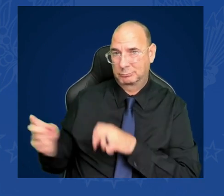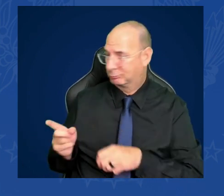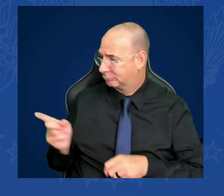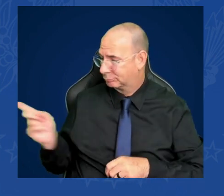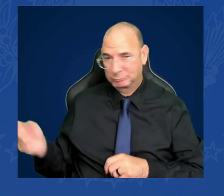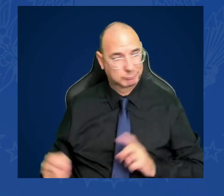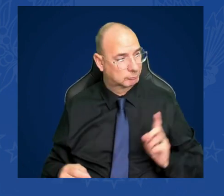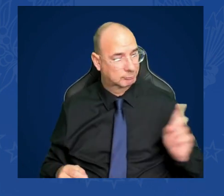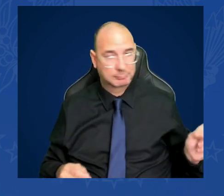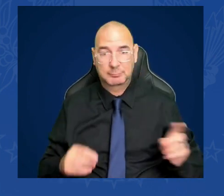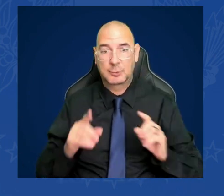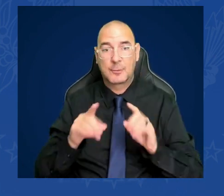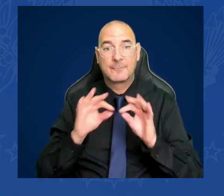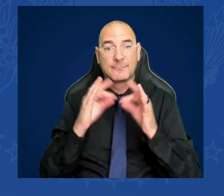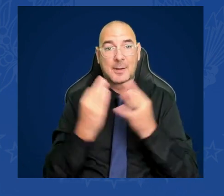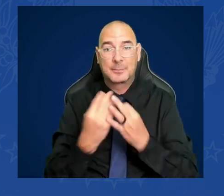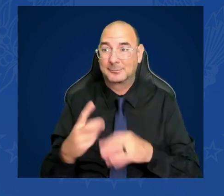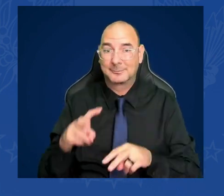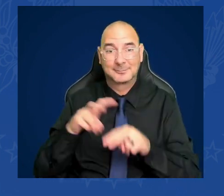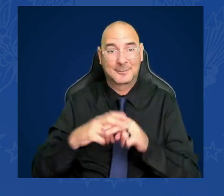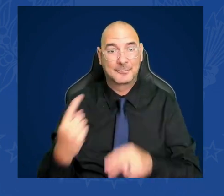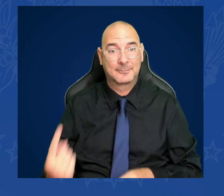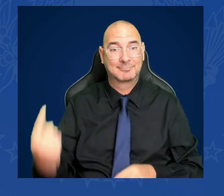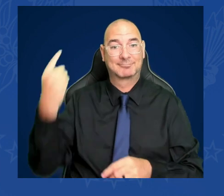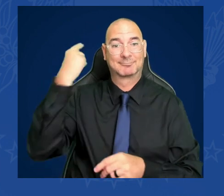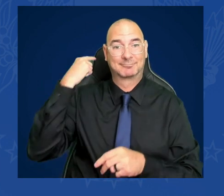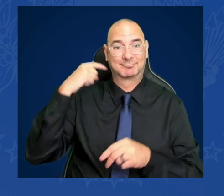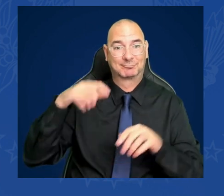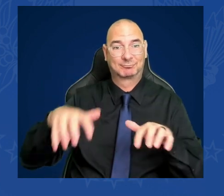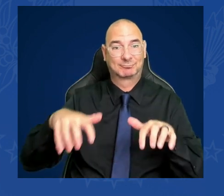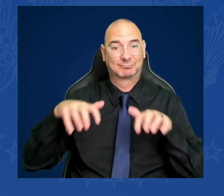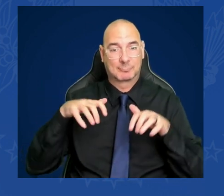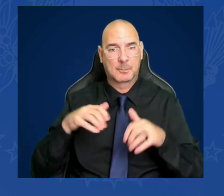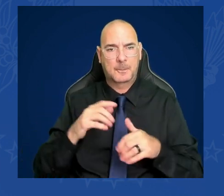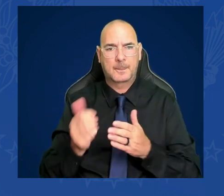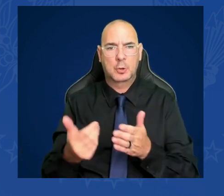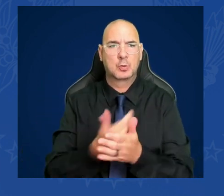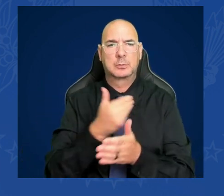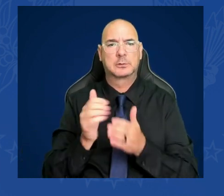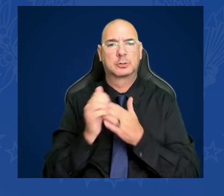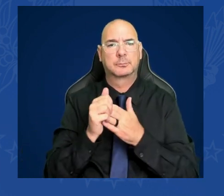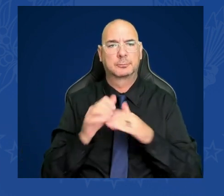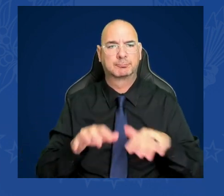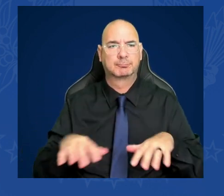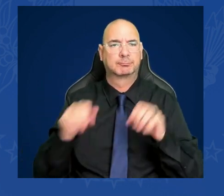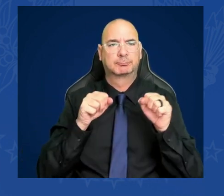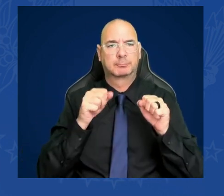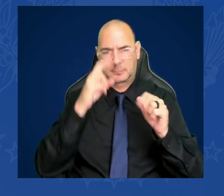You are new leaders. You will lead with honor. And honor will be the reward for what you give.